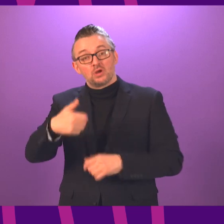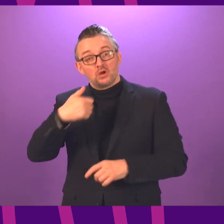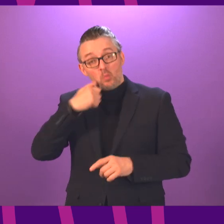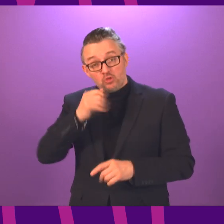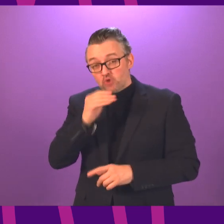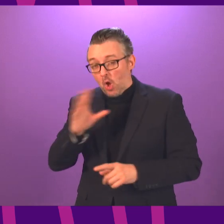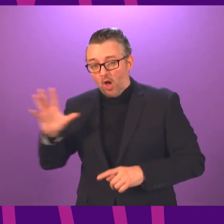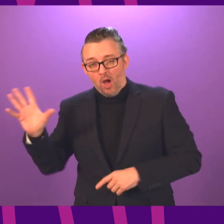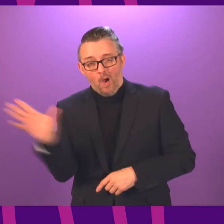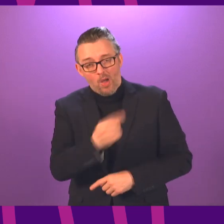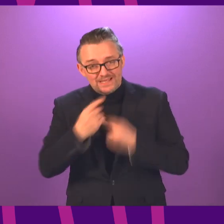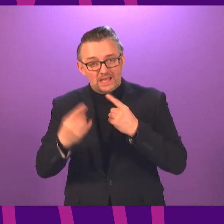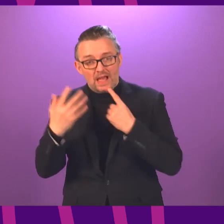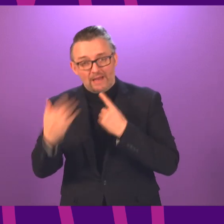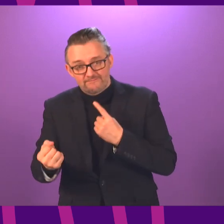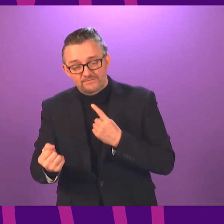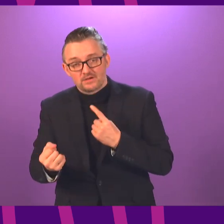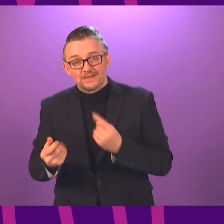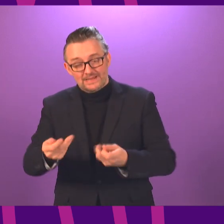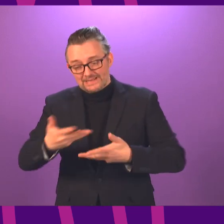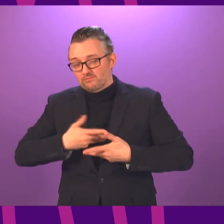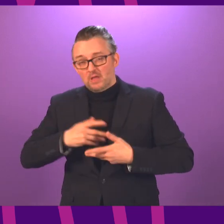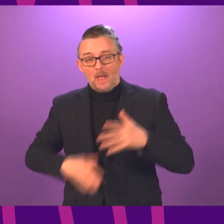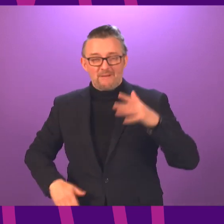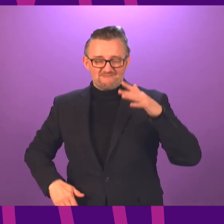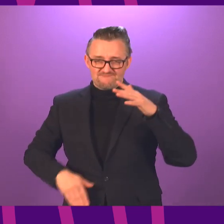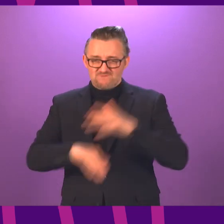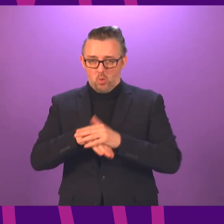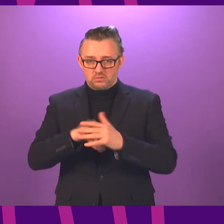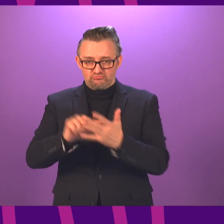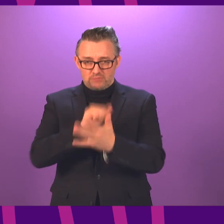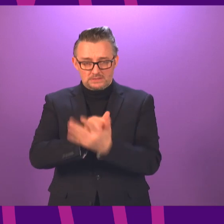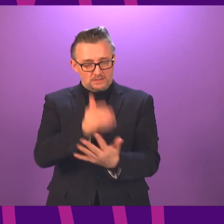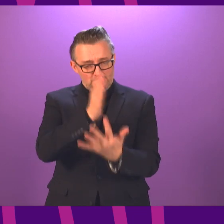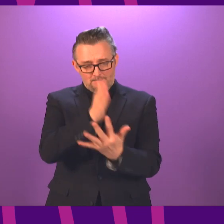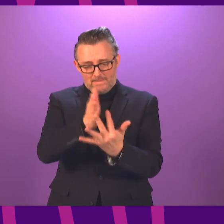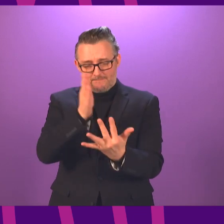fingertips to give us a full route map for removing restrictions entirely, and will she